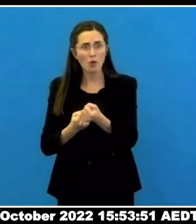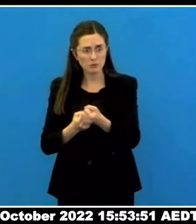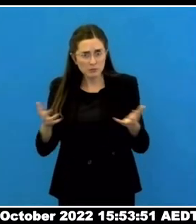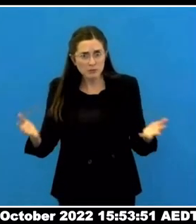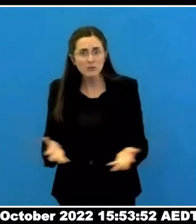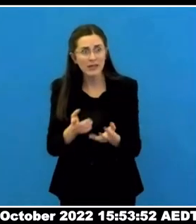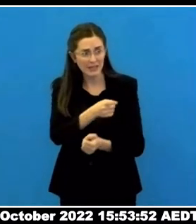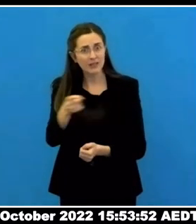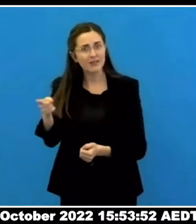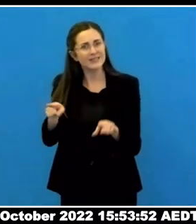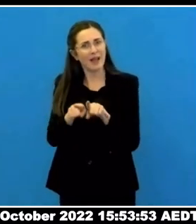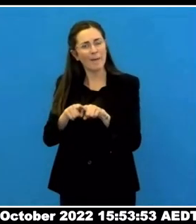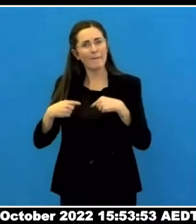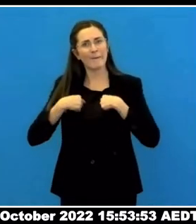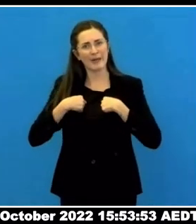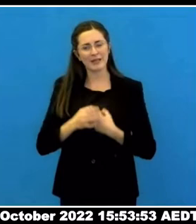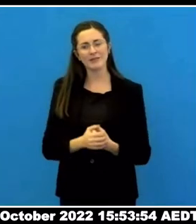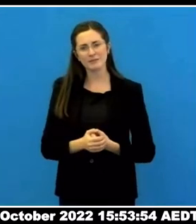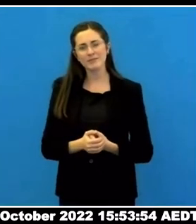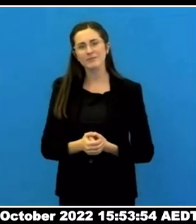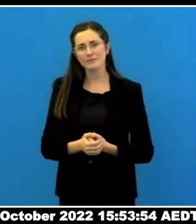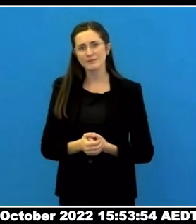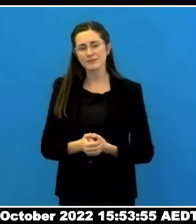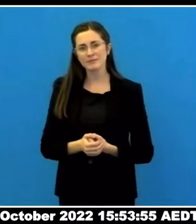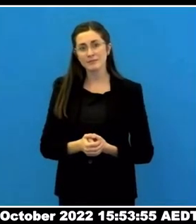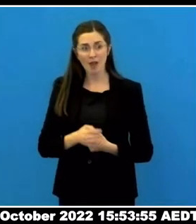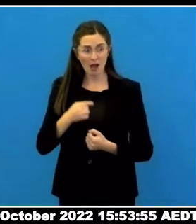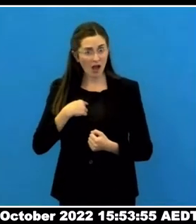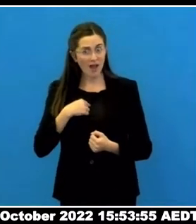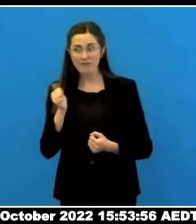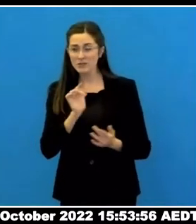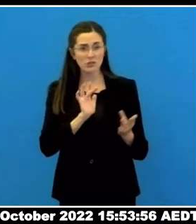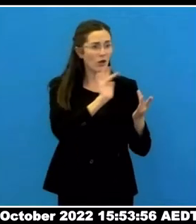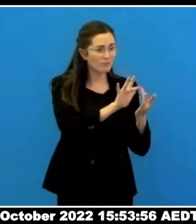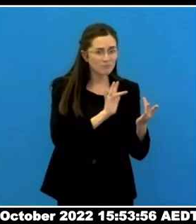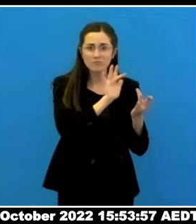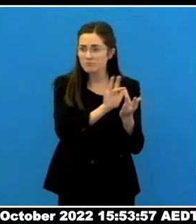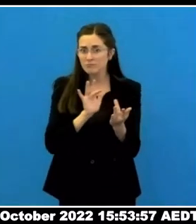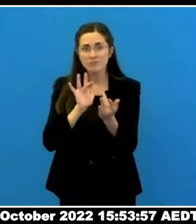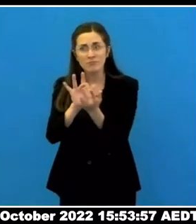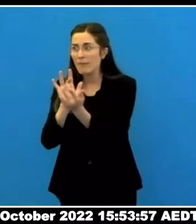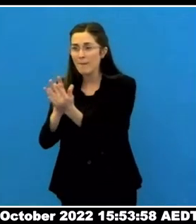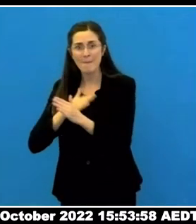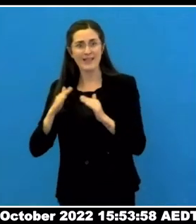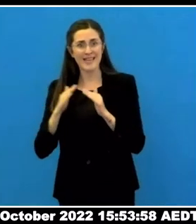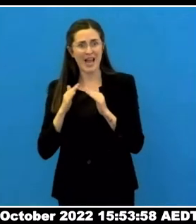I went through all the organisations in my town, but I didn't get any support.